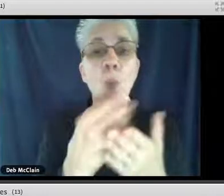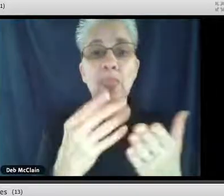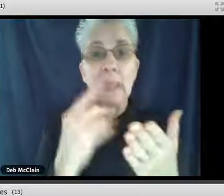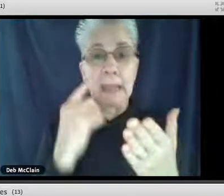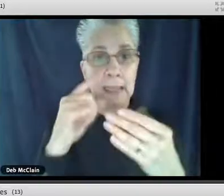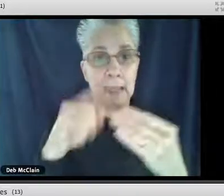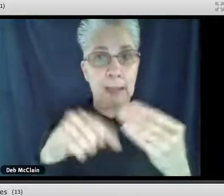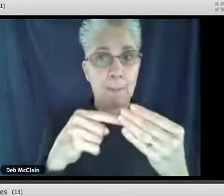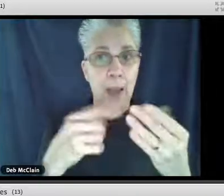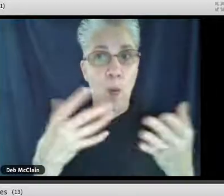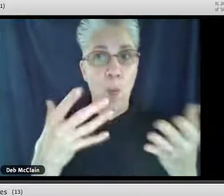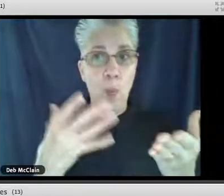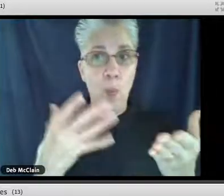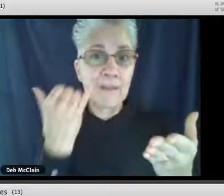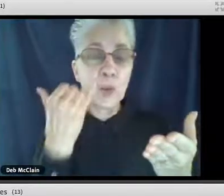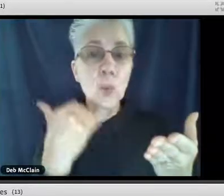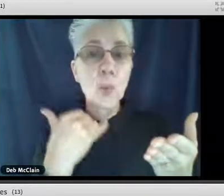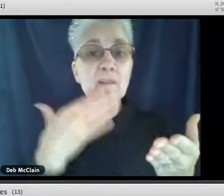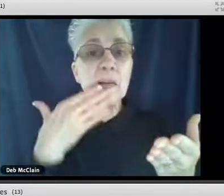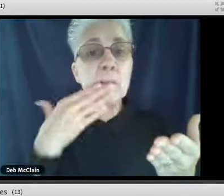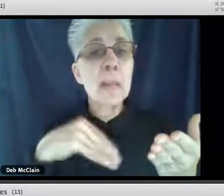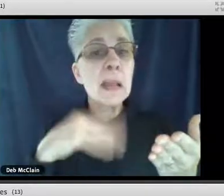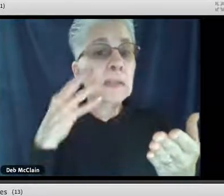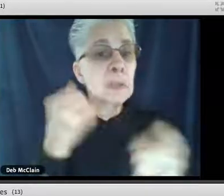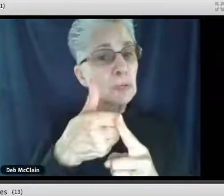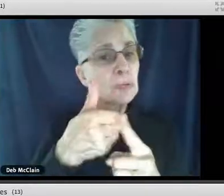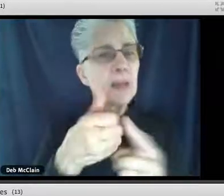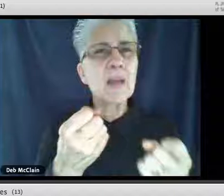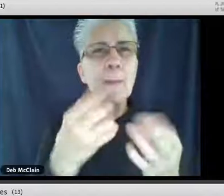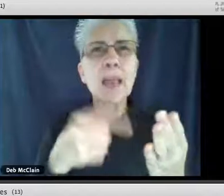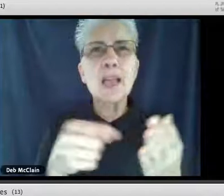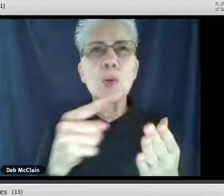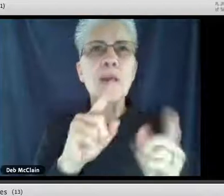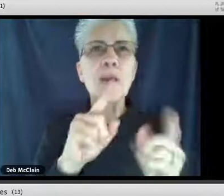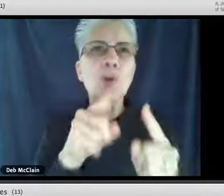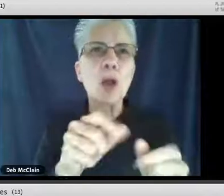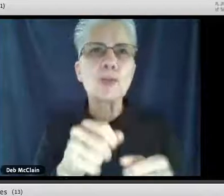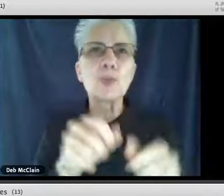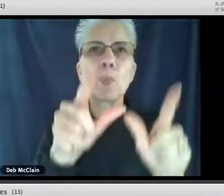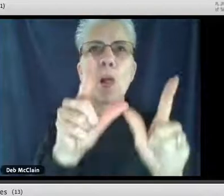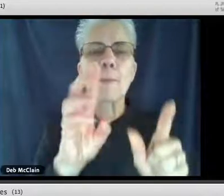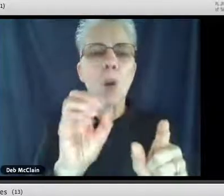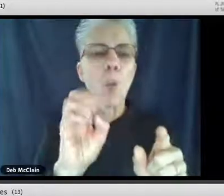is if you have a bad experience. How many of you have gone to a website on the web, not even a library website,